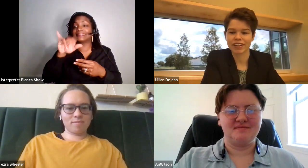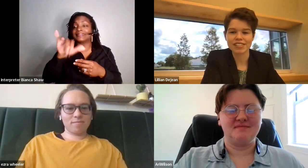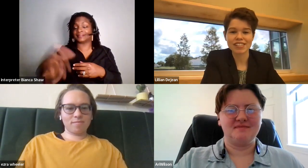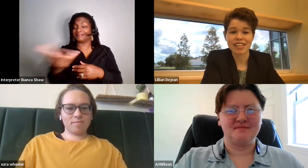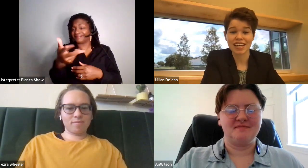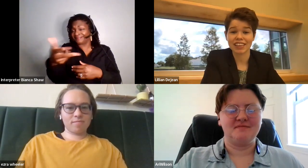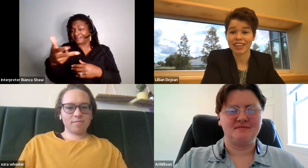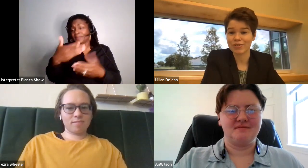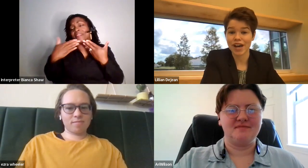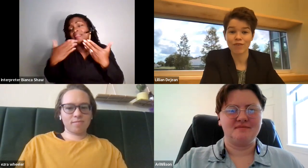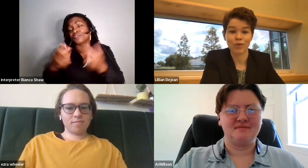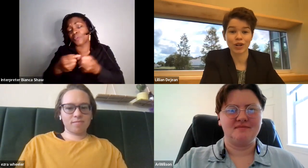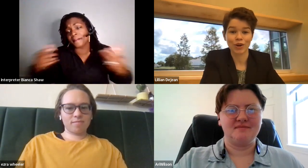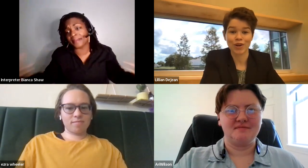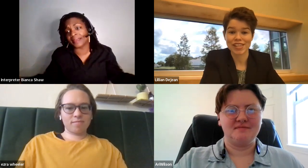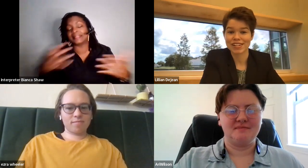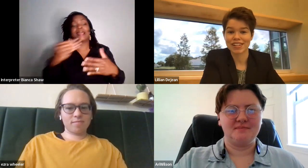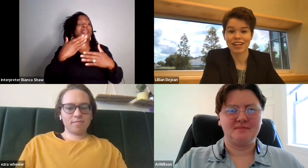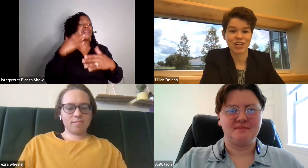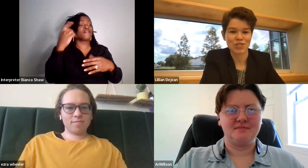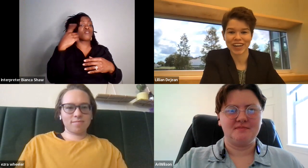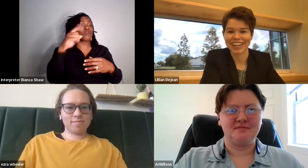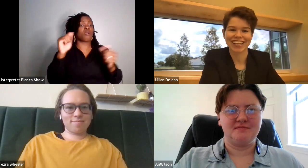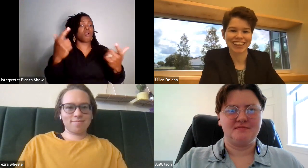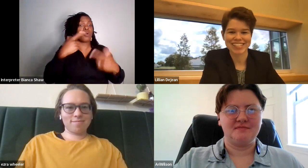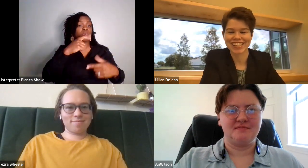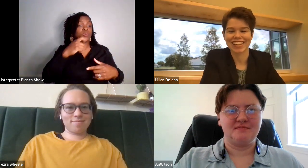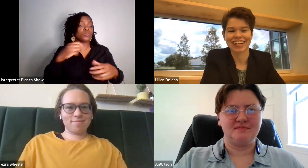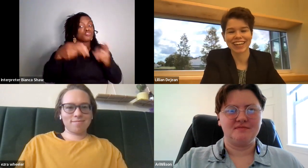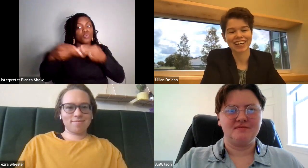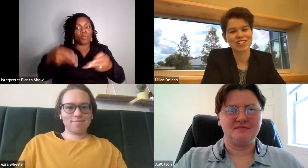And thank you to everyone who attended and joined and listened and engaged.